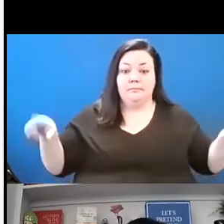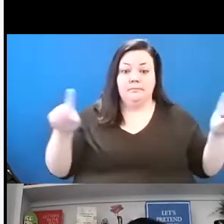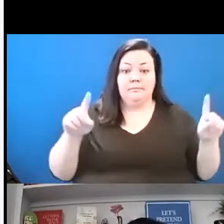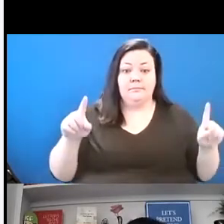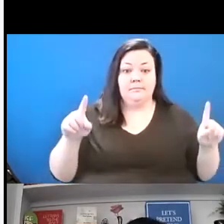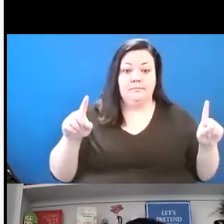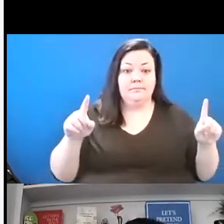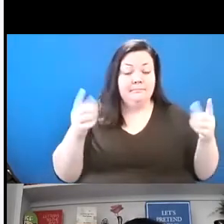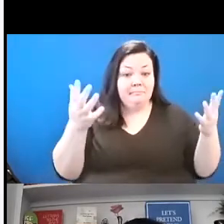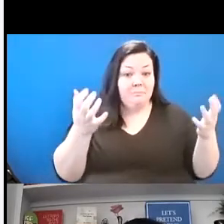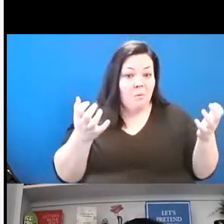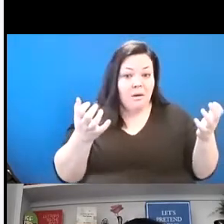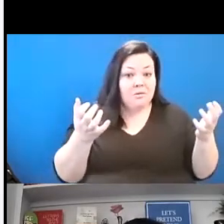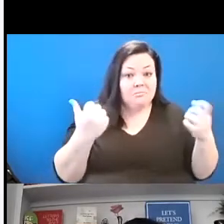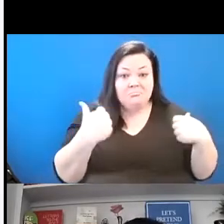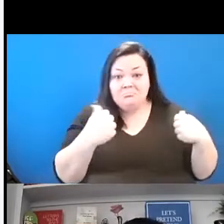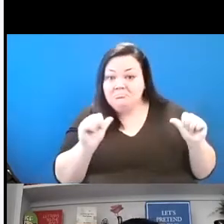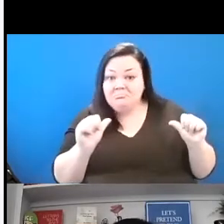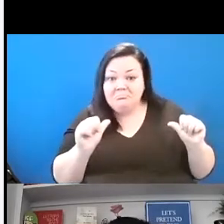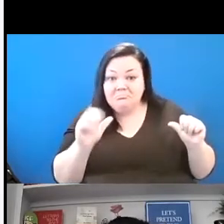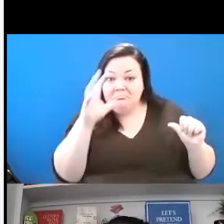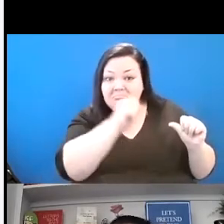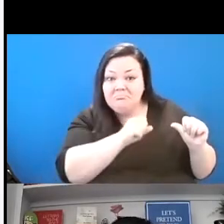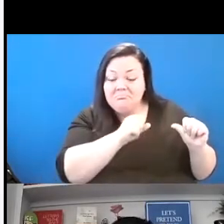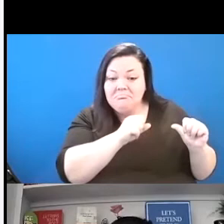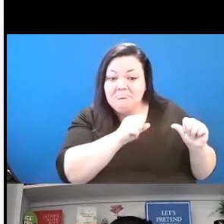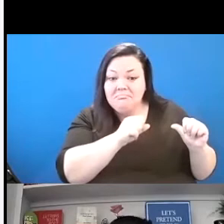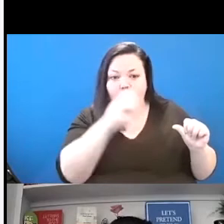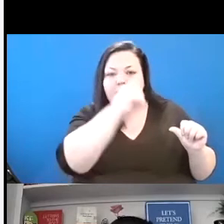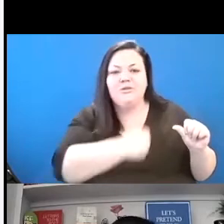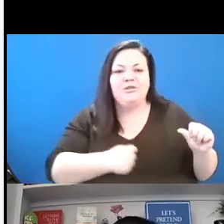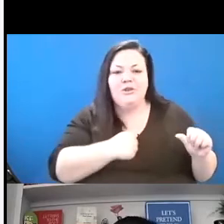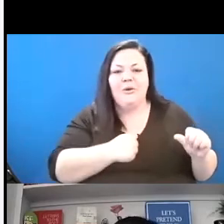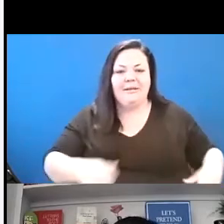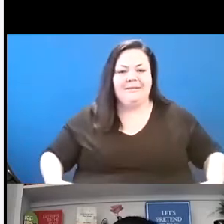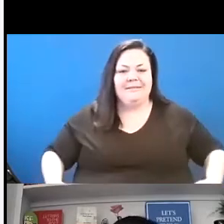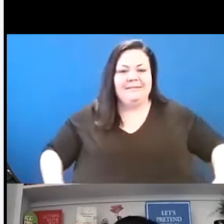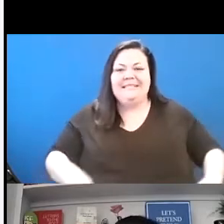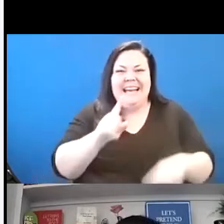give it a yes i'm sorry i'm having trouble seeing everybody at once but i see a hand